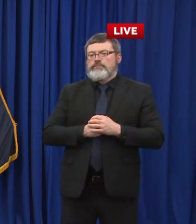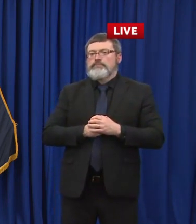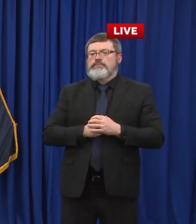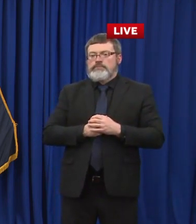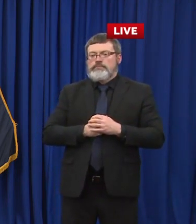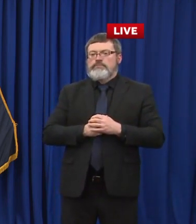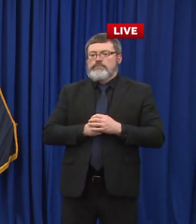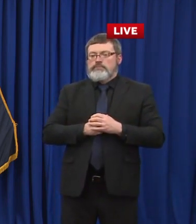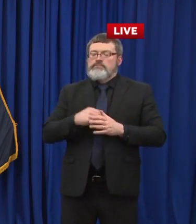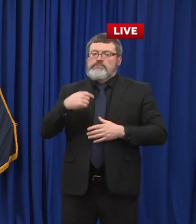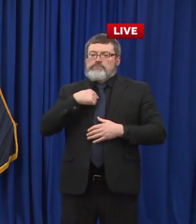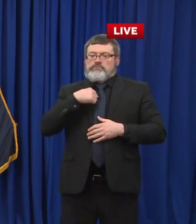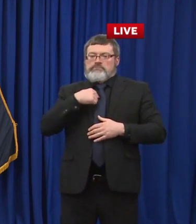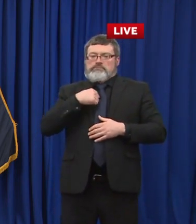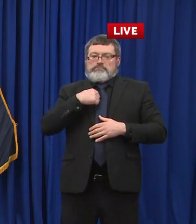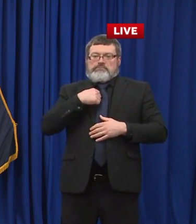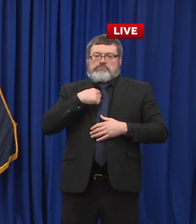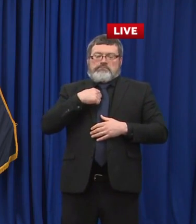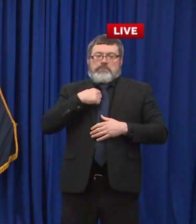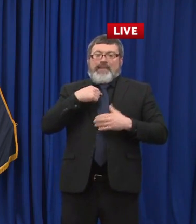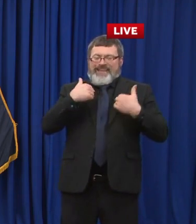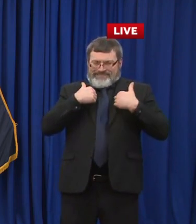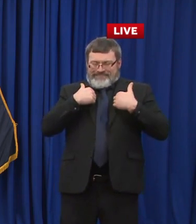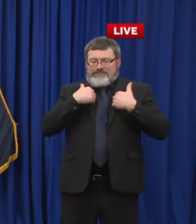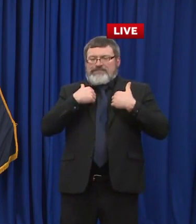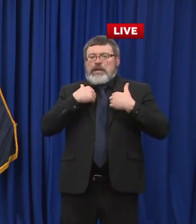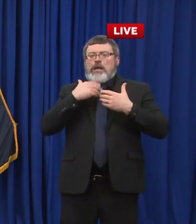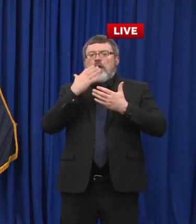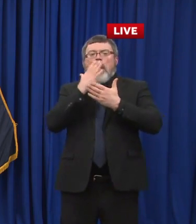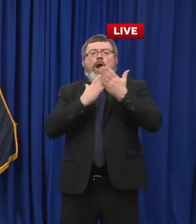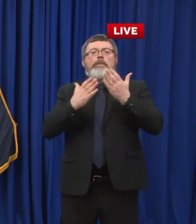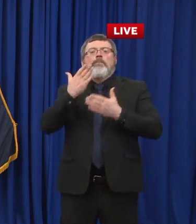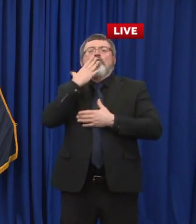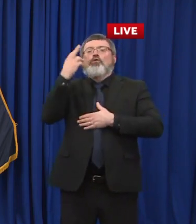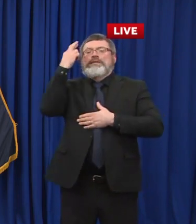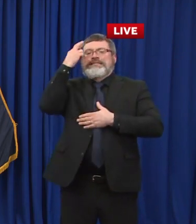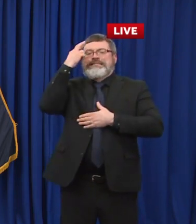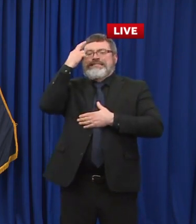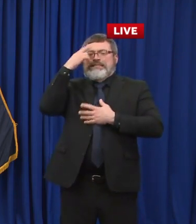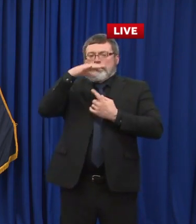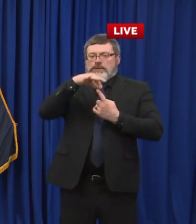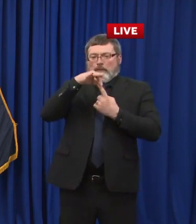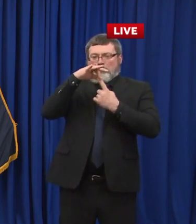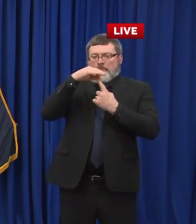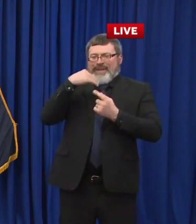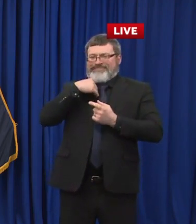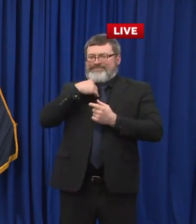FURTHER, AND THAT IS NOT ACCEPTABLE AT THIS POINT IN TIME. THERE ARE SOME CAVEATS.